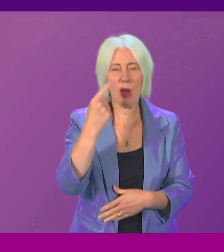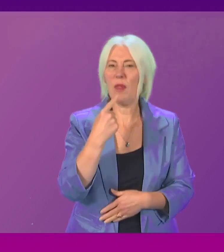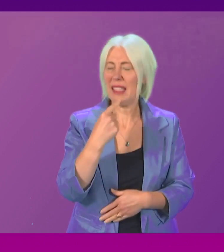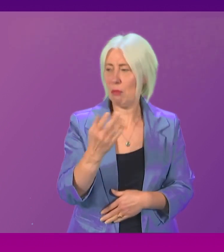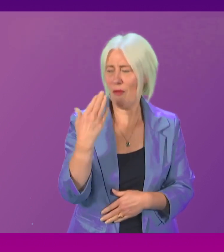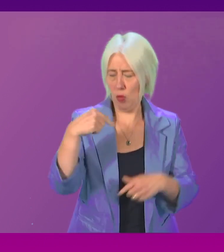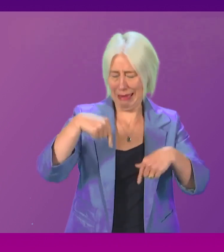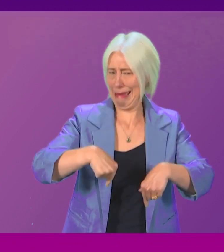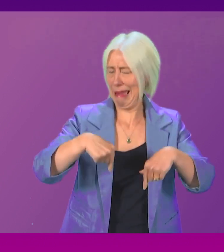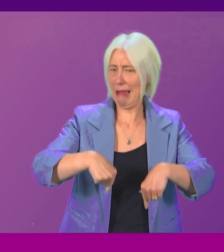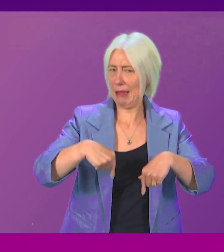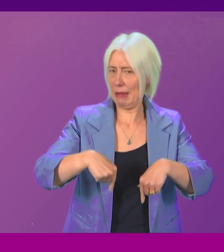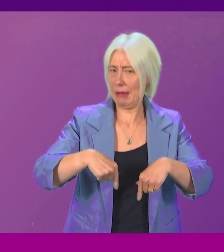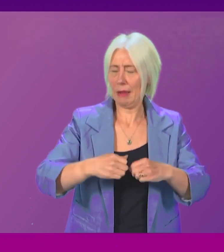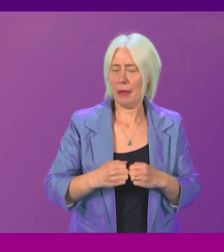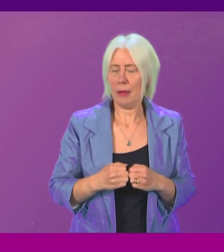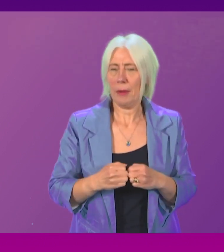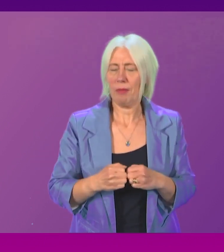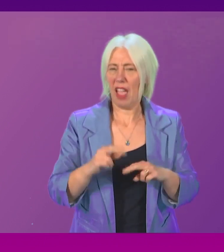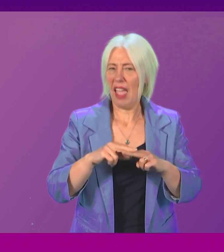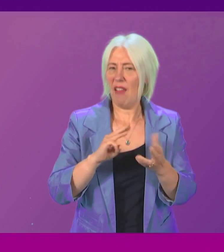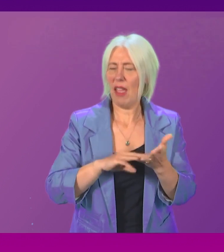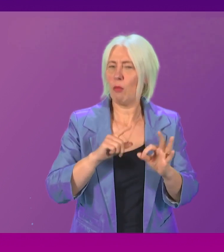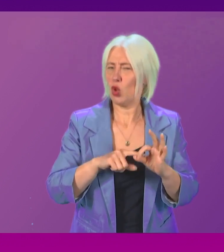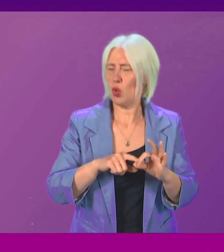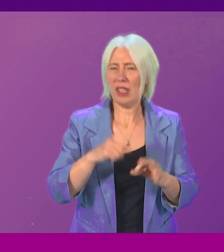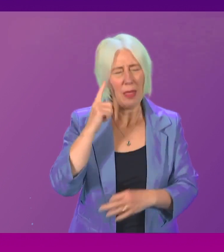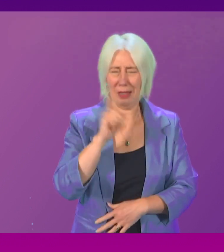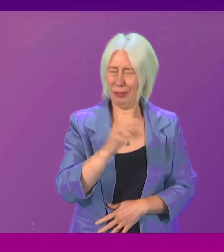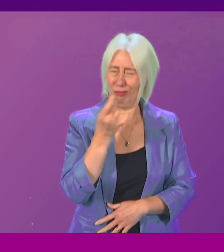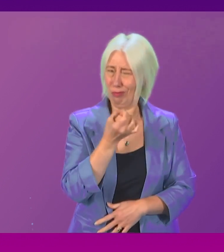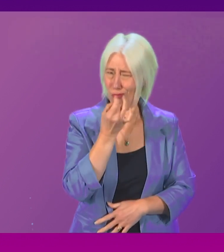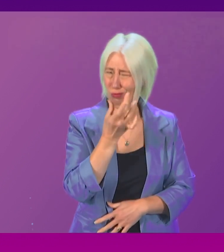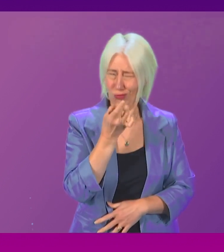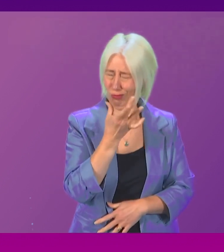in previous sessions of First Minister’s question time, but I will not embarrass him